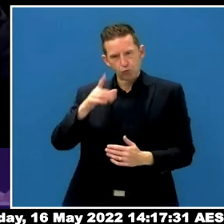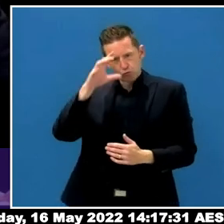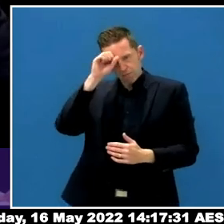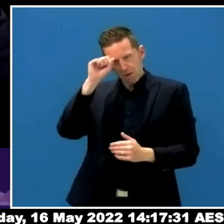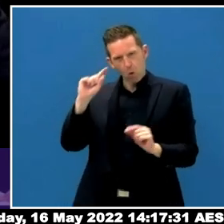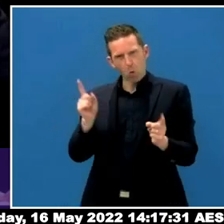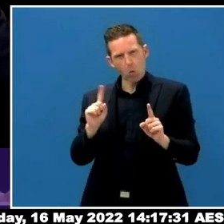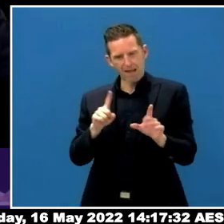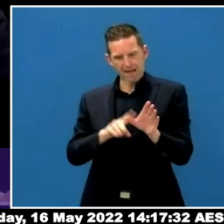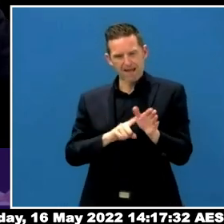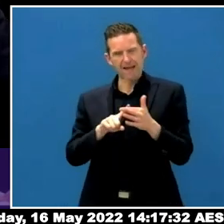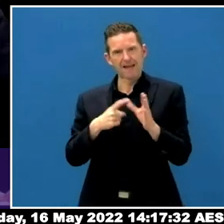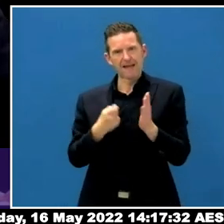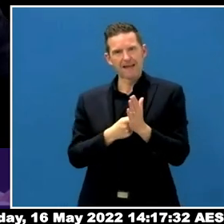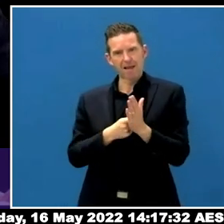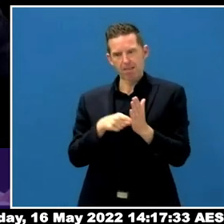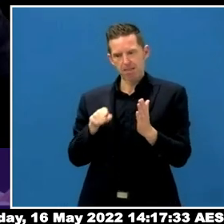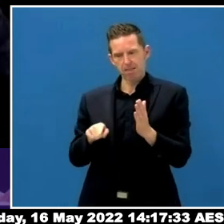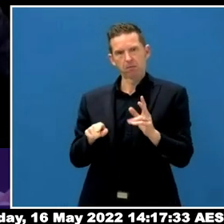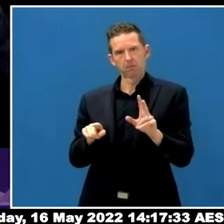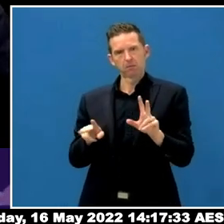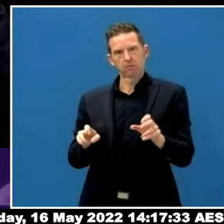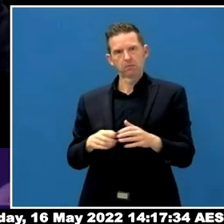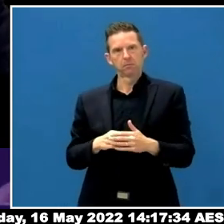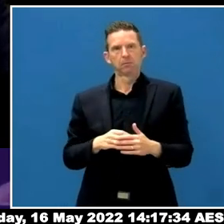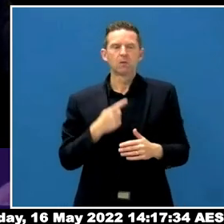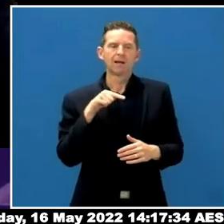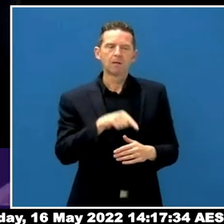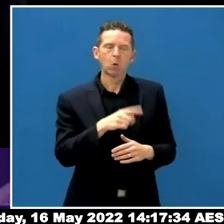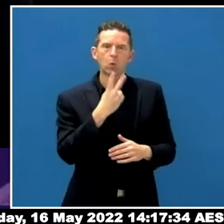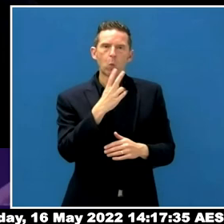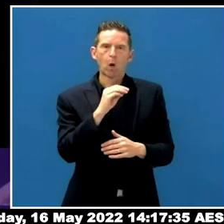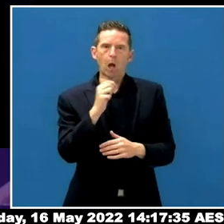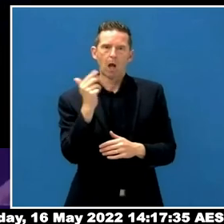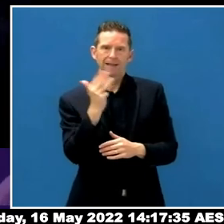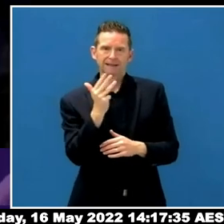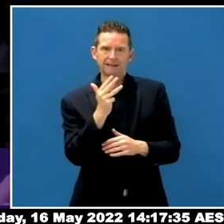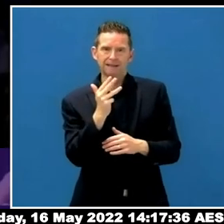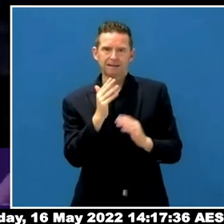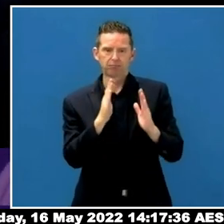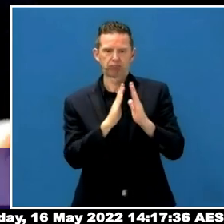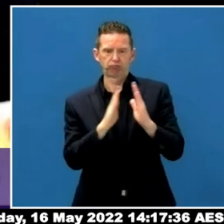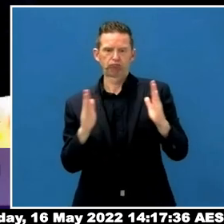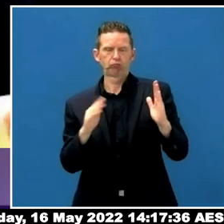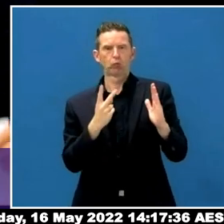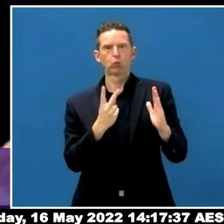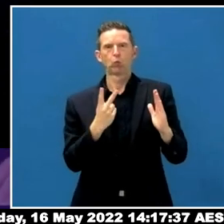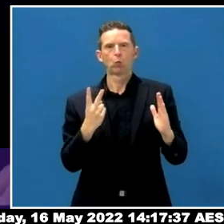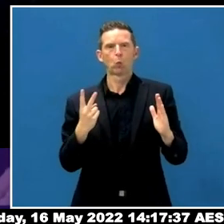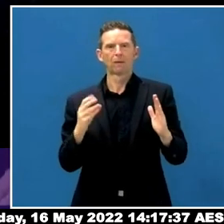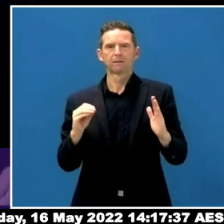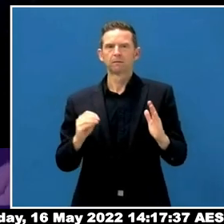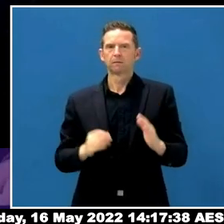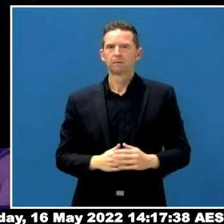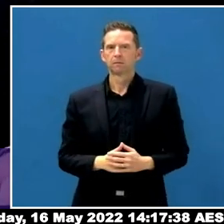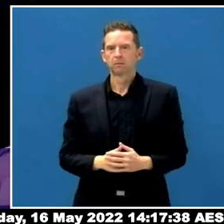This was 2019 to 2020. Alright. It's only one page, this document you've provided; correct?